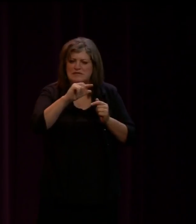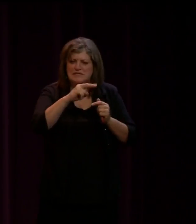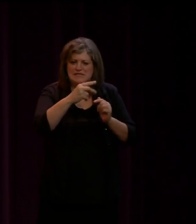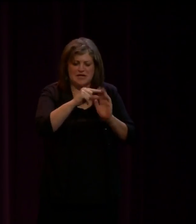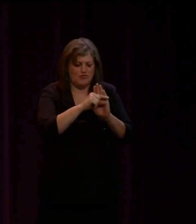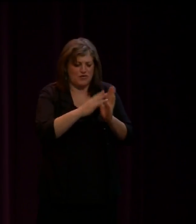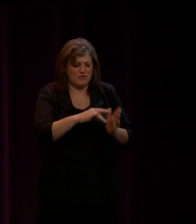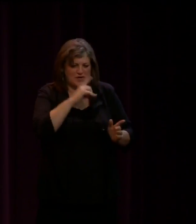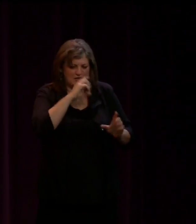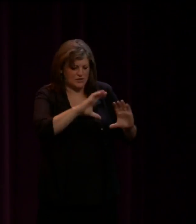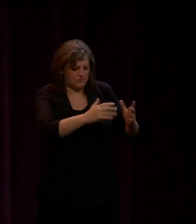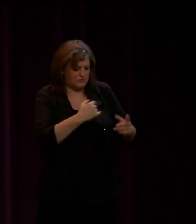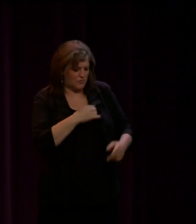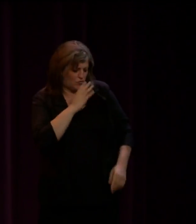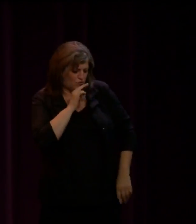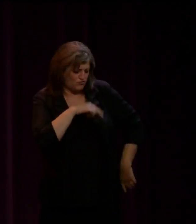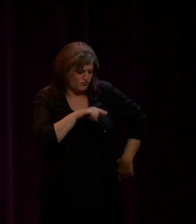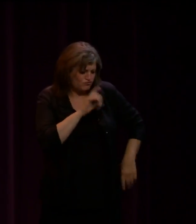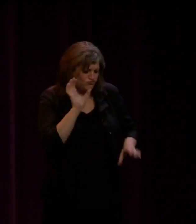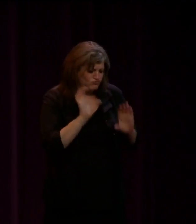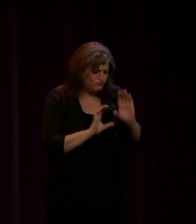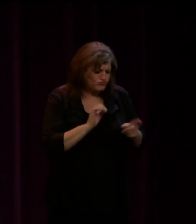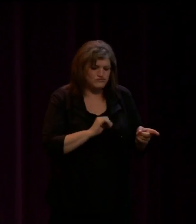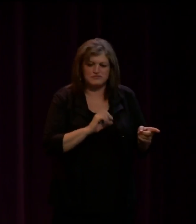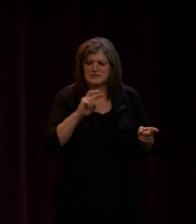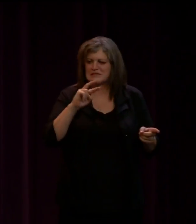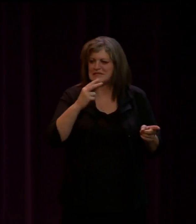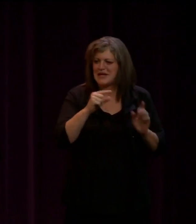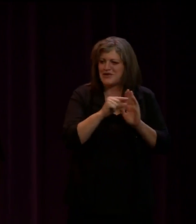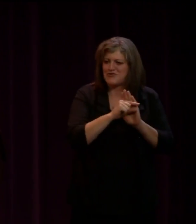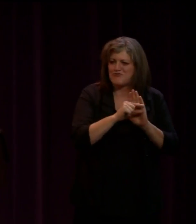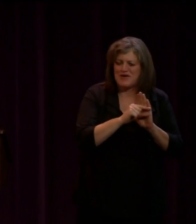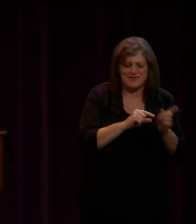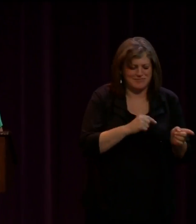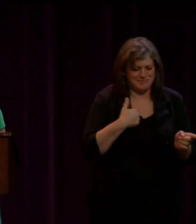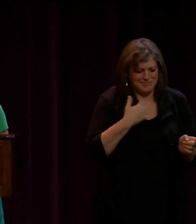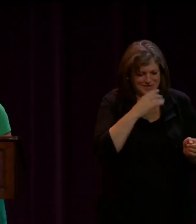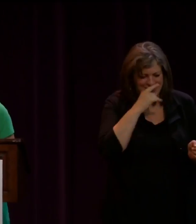AND SECOND GRADERS ARE ACTUALLY THEY ARE AT THAT POINT WHERE